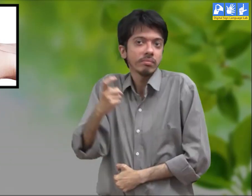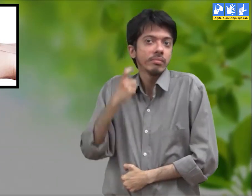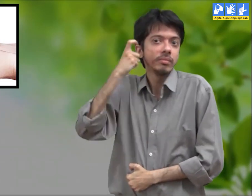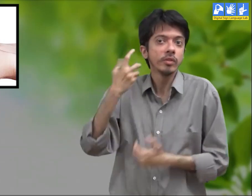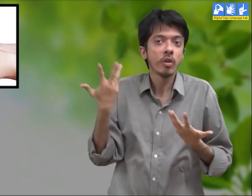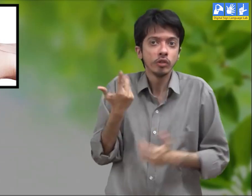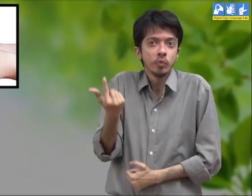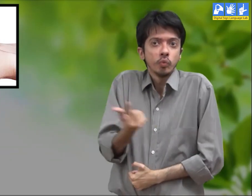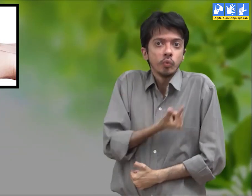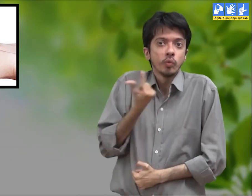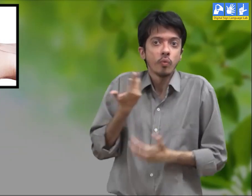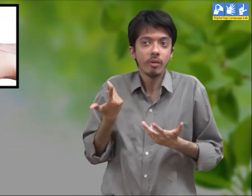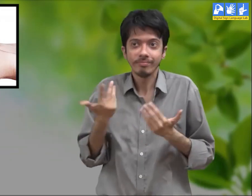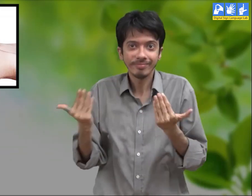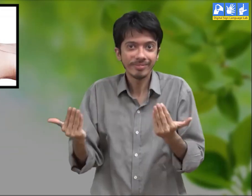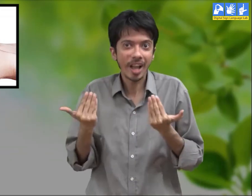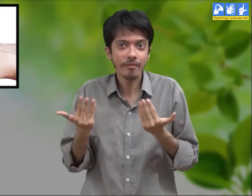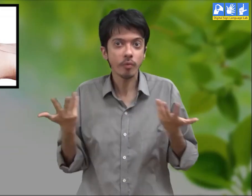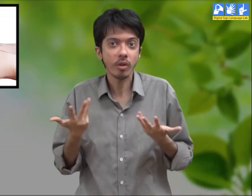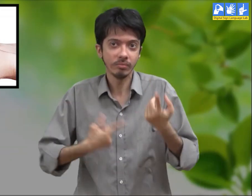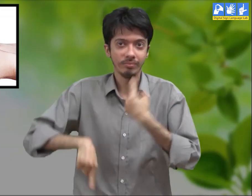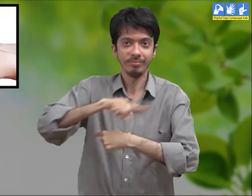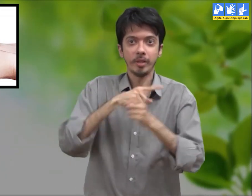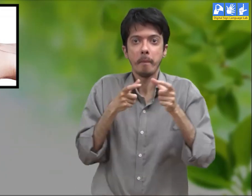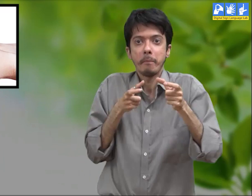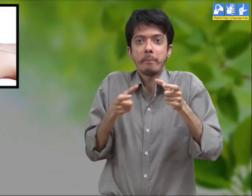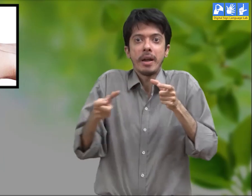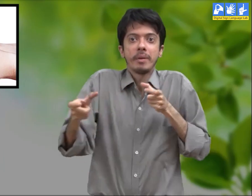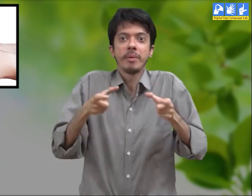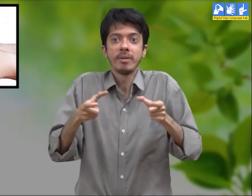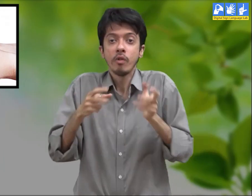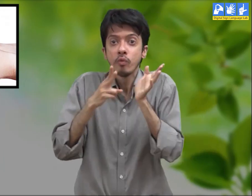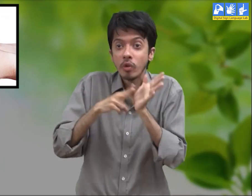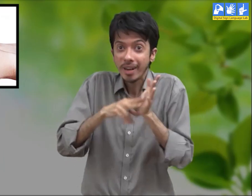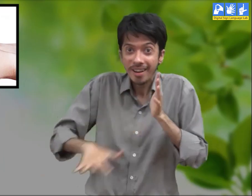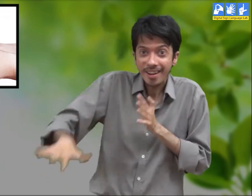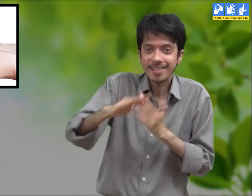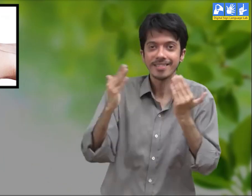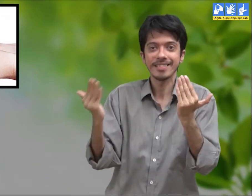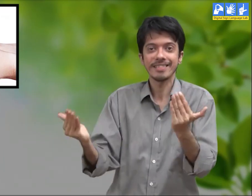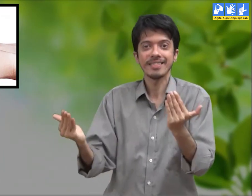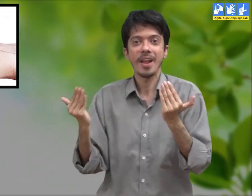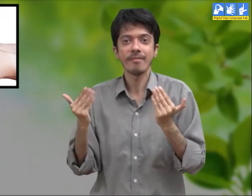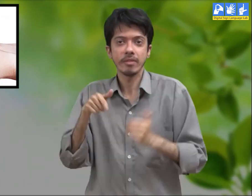So before using the natural resources we have to think how to use it properly because